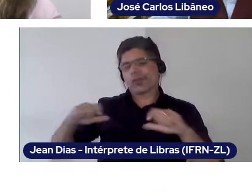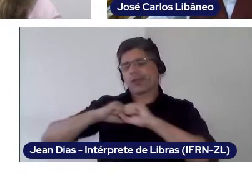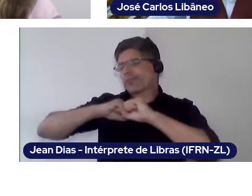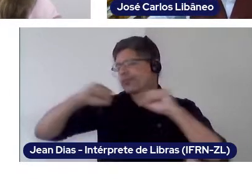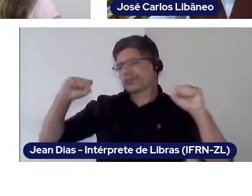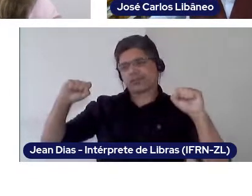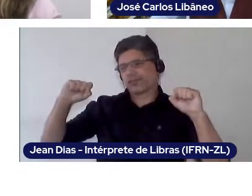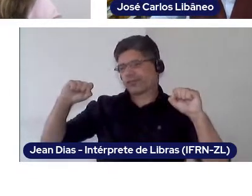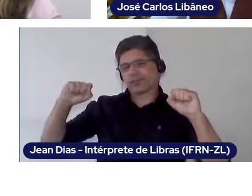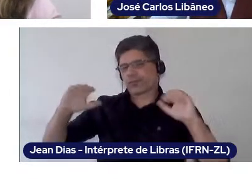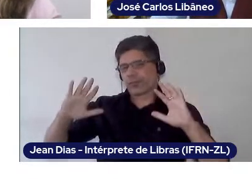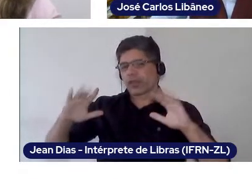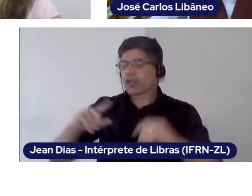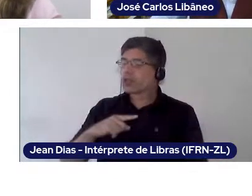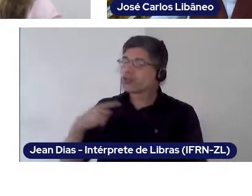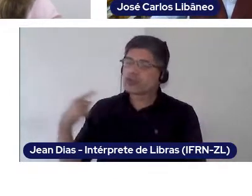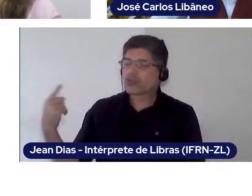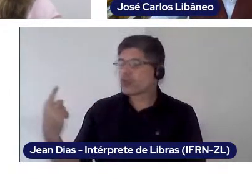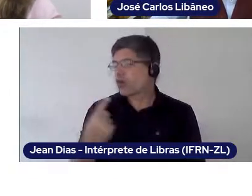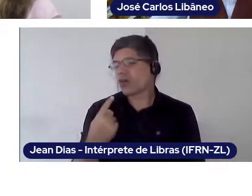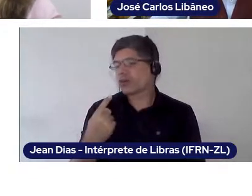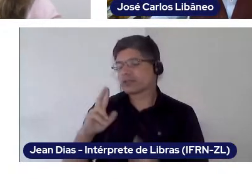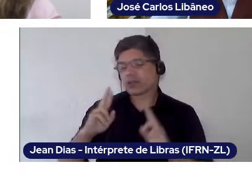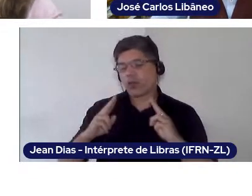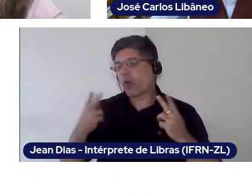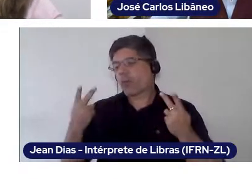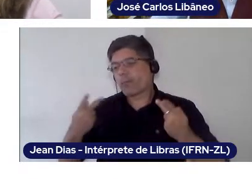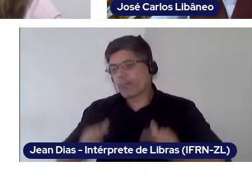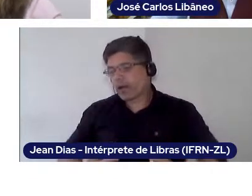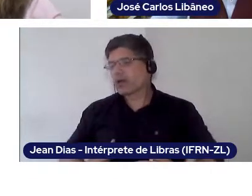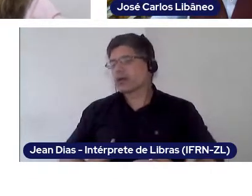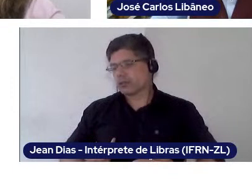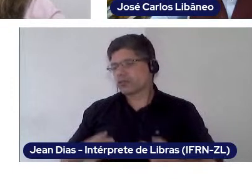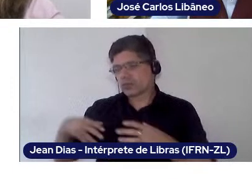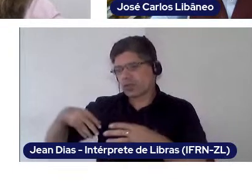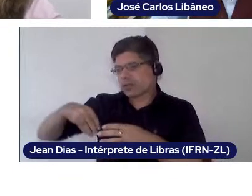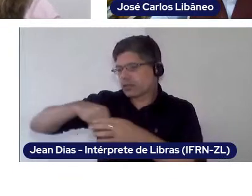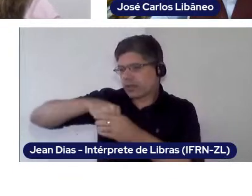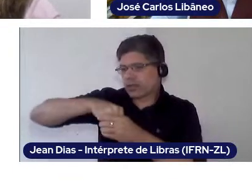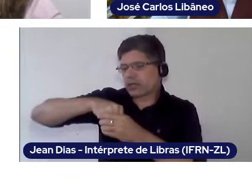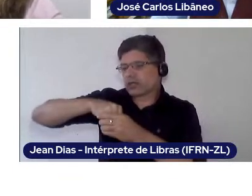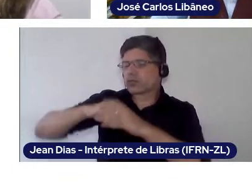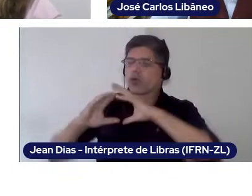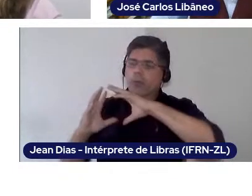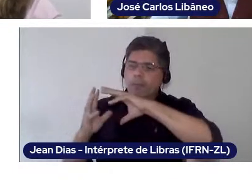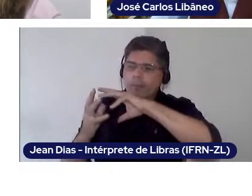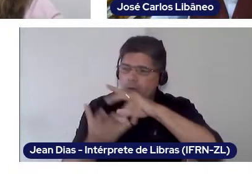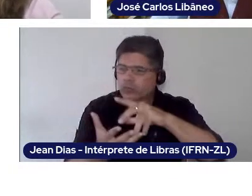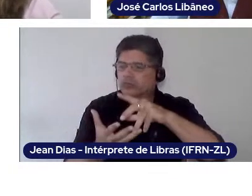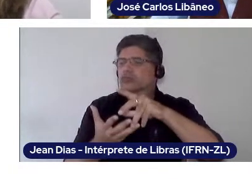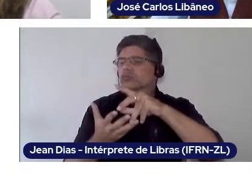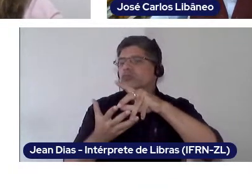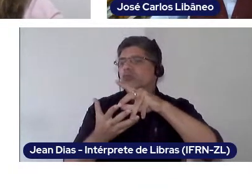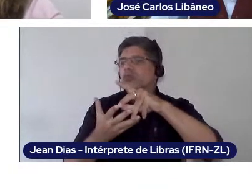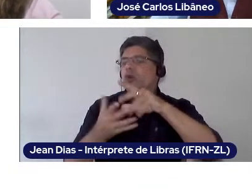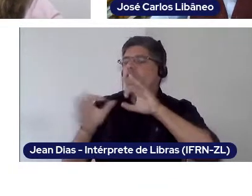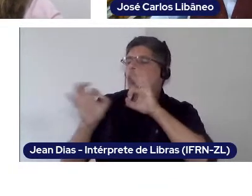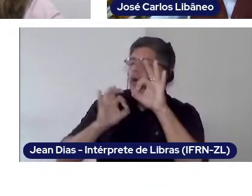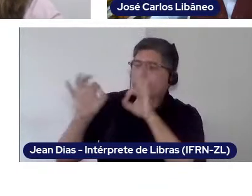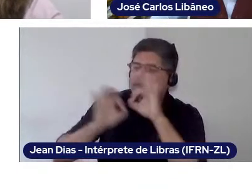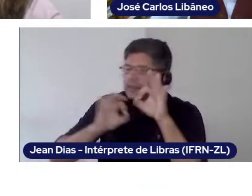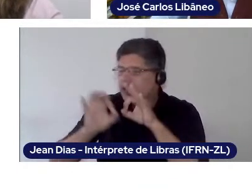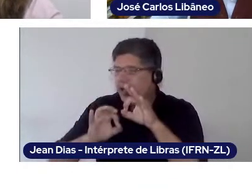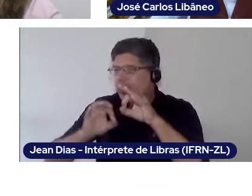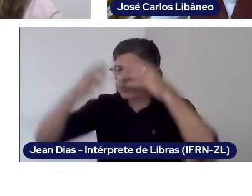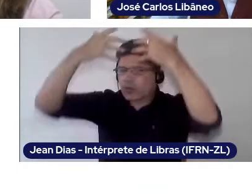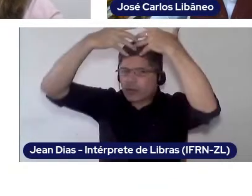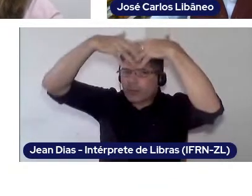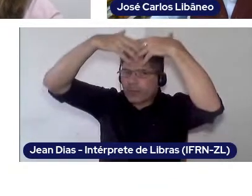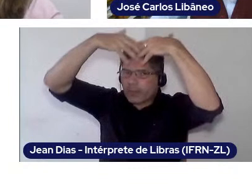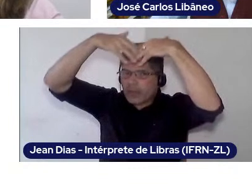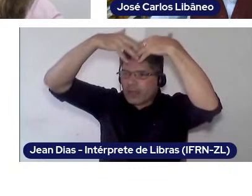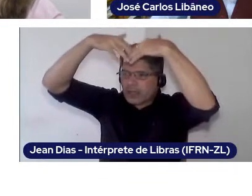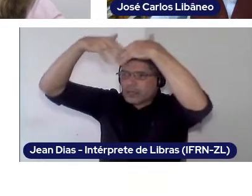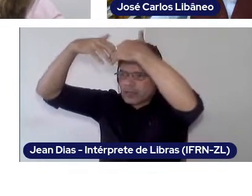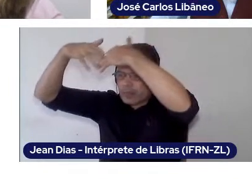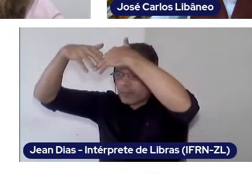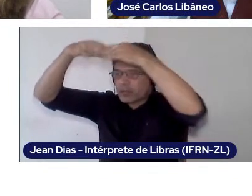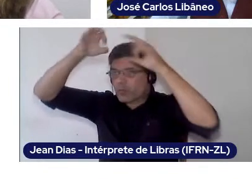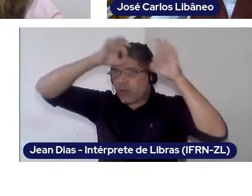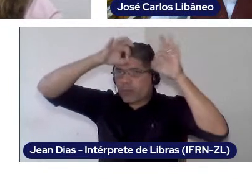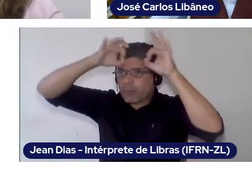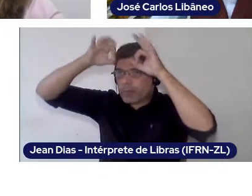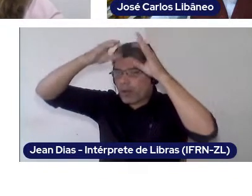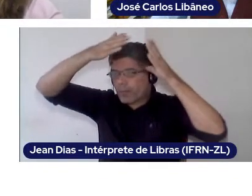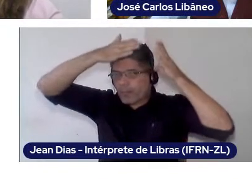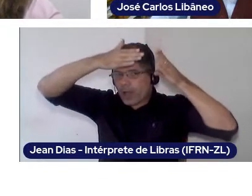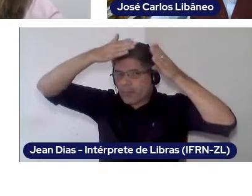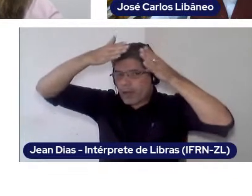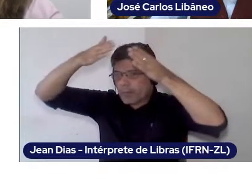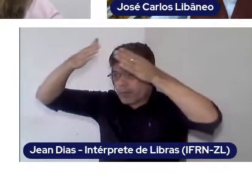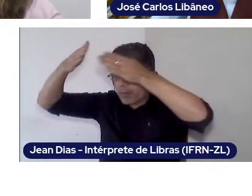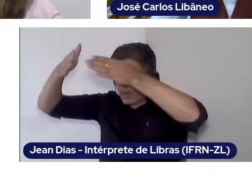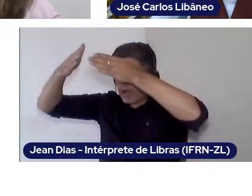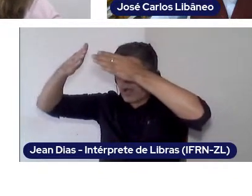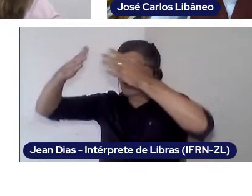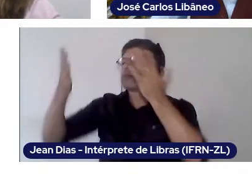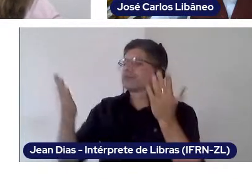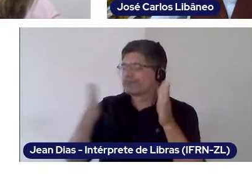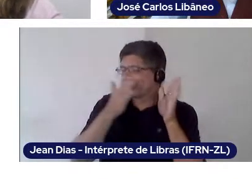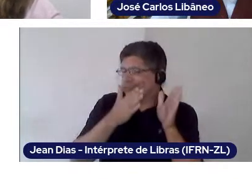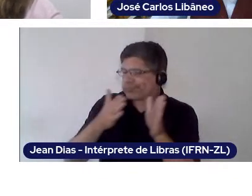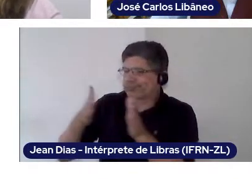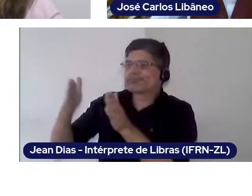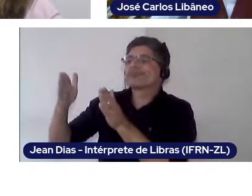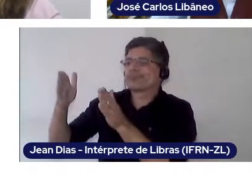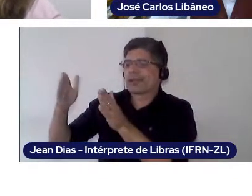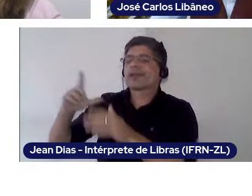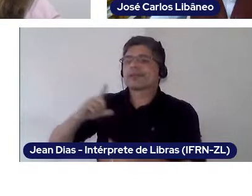Because we are beings inserted inside a world and organized, with our thoughts organized, out of our references; out of groups of ideas that mark out our values.